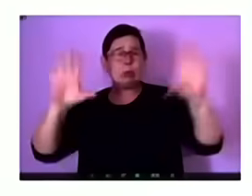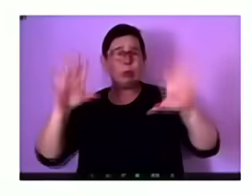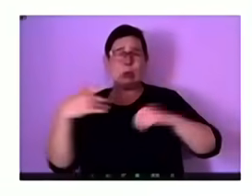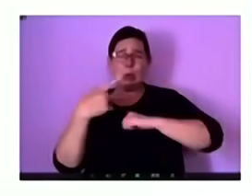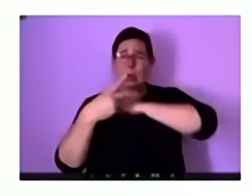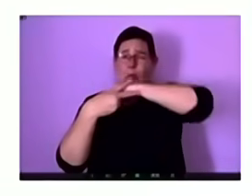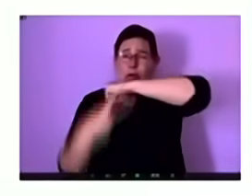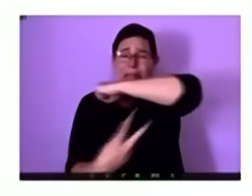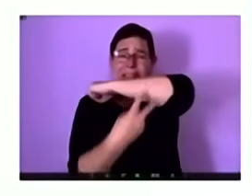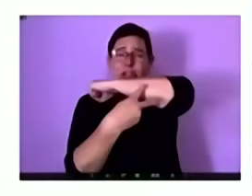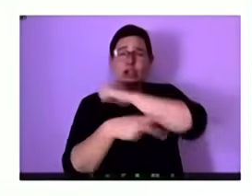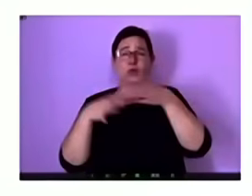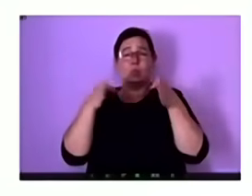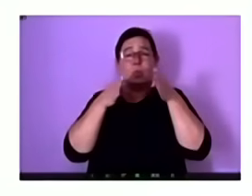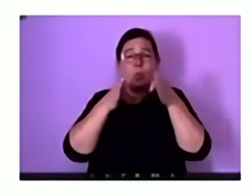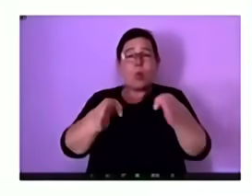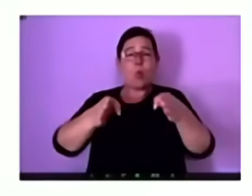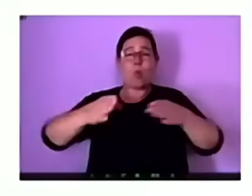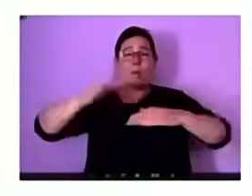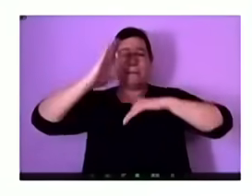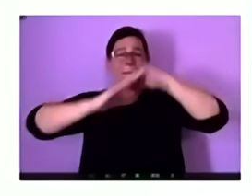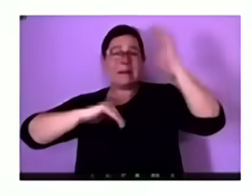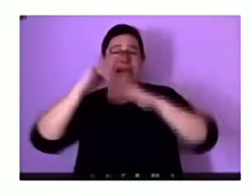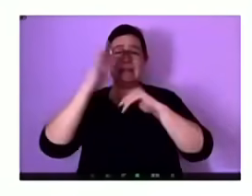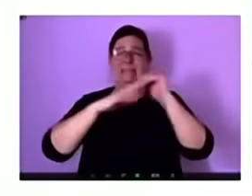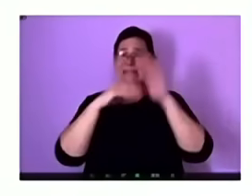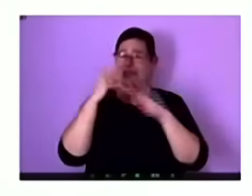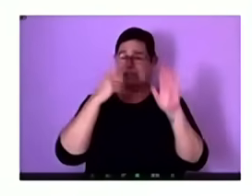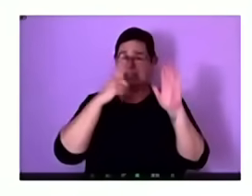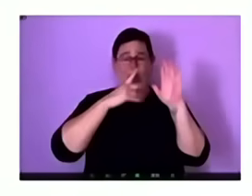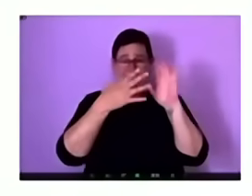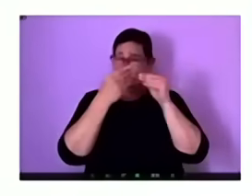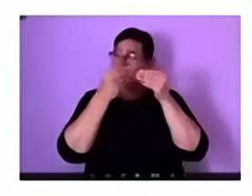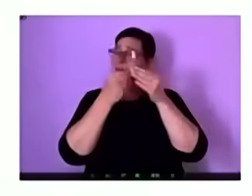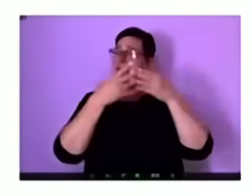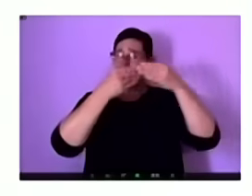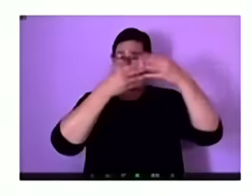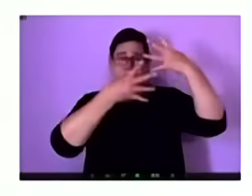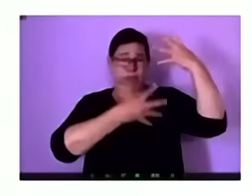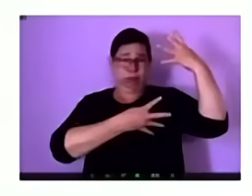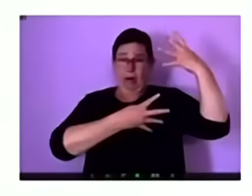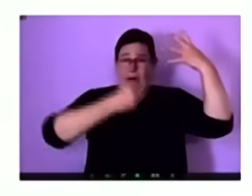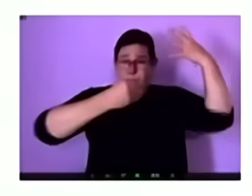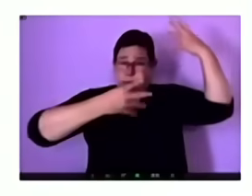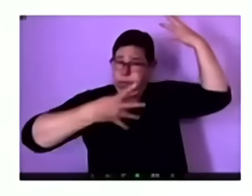IT DOES INCLUDE BRIDGES. WE LOST A NUMBER OF BRIDGES AND